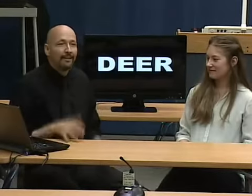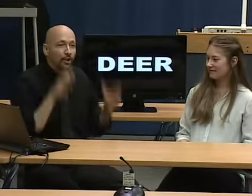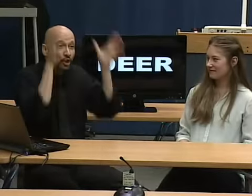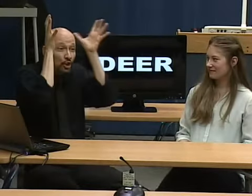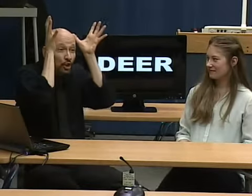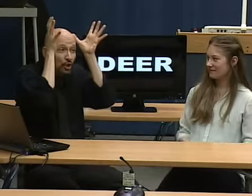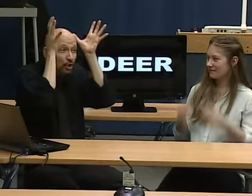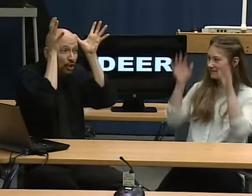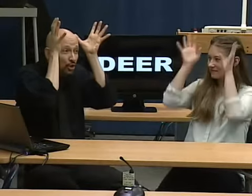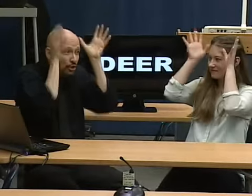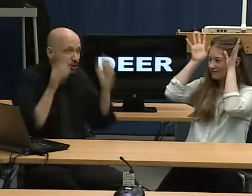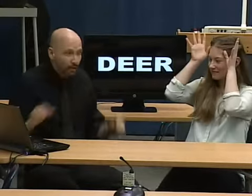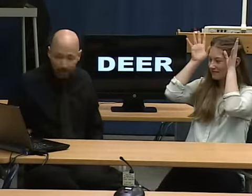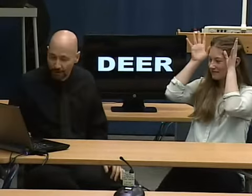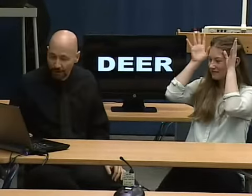"Deer."